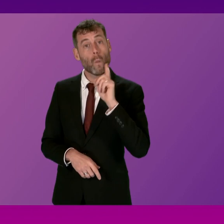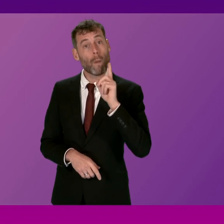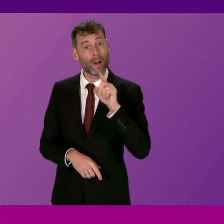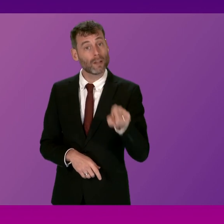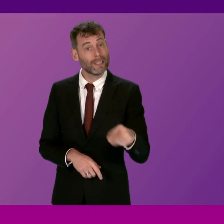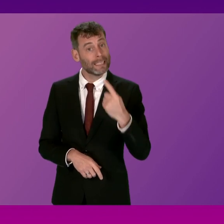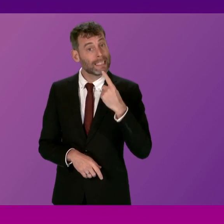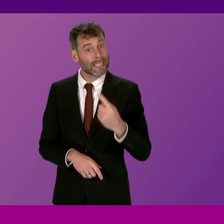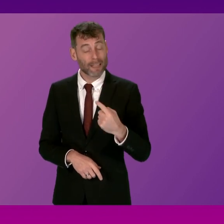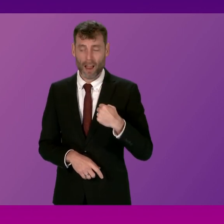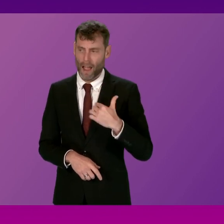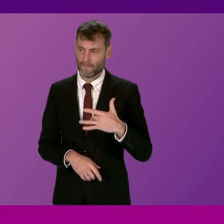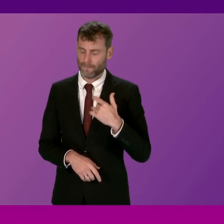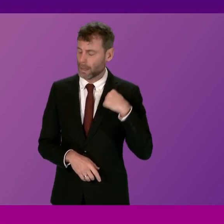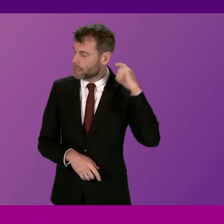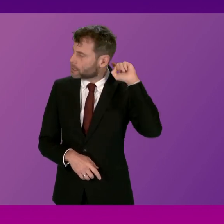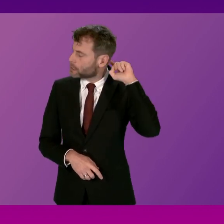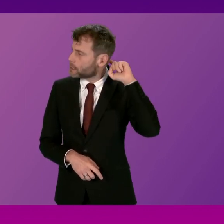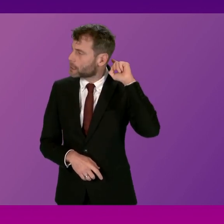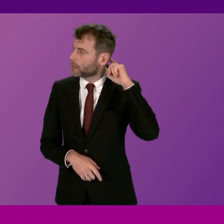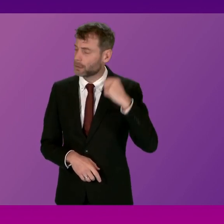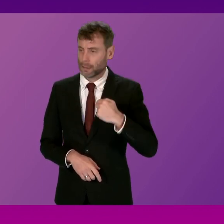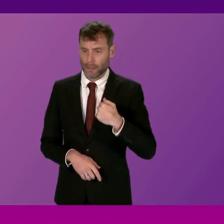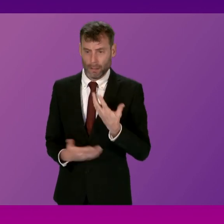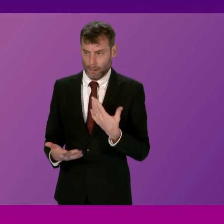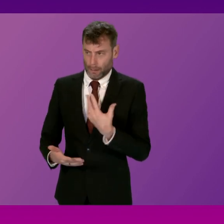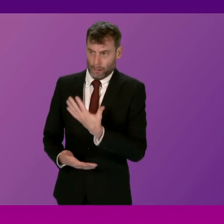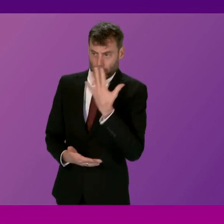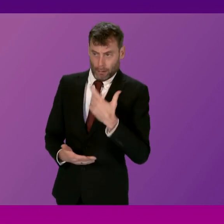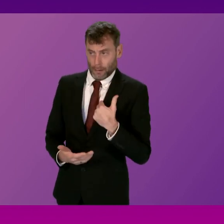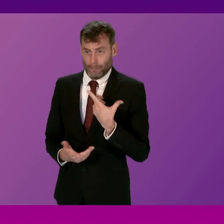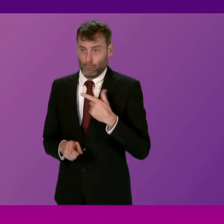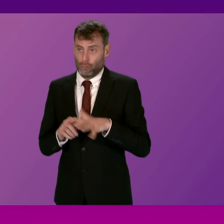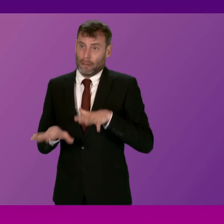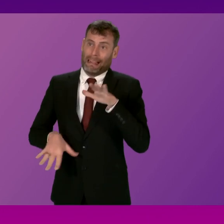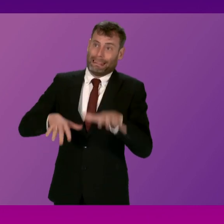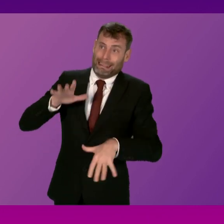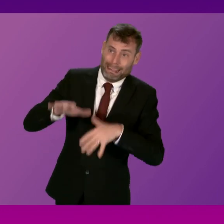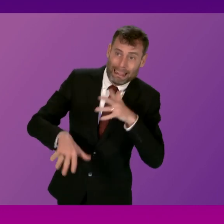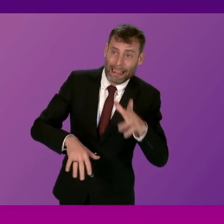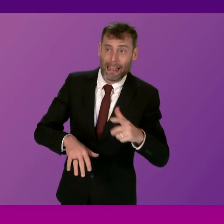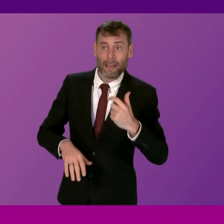“I always feel like Damocles Sword is above my head as my Care Plan has not been re assessed